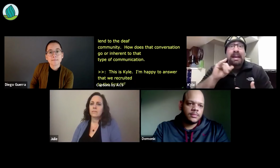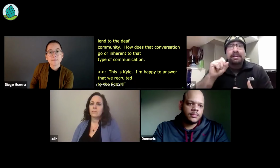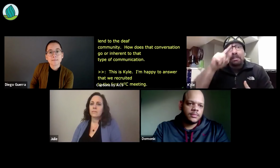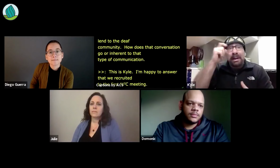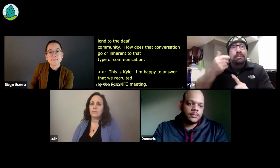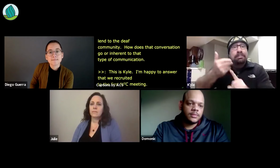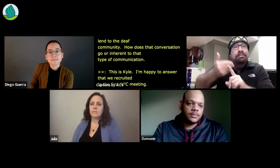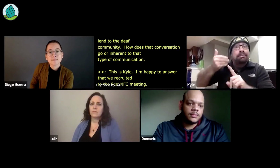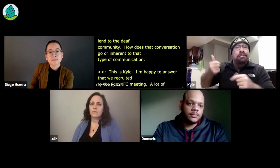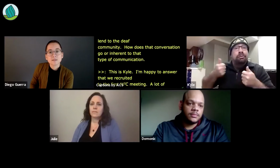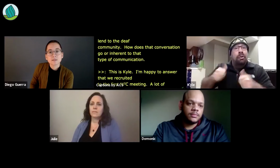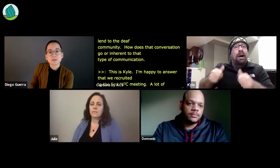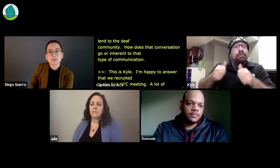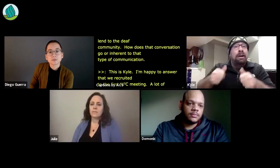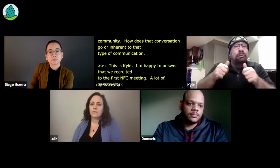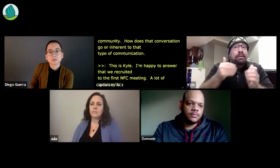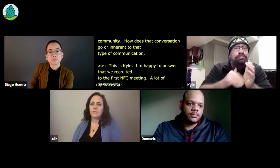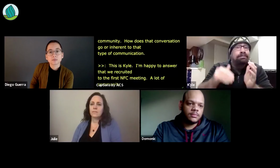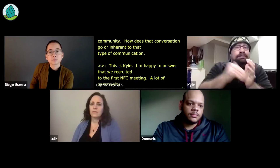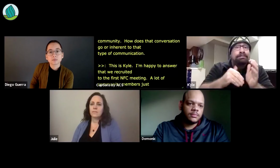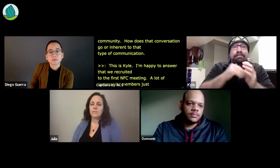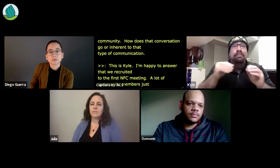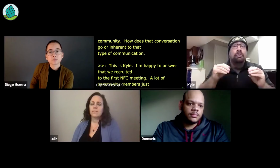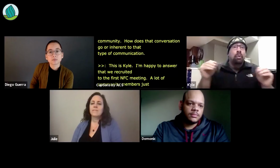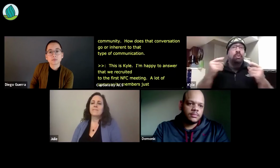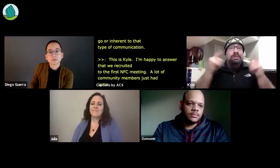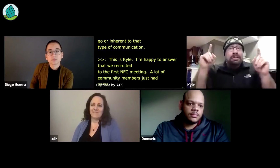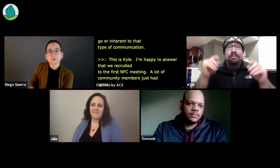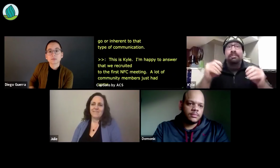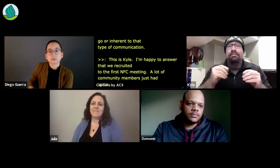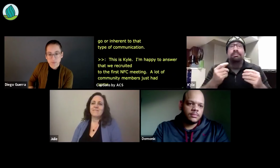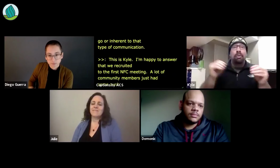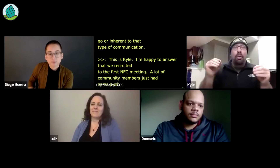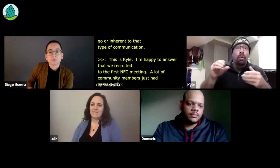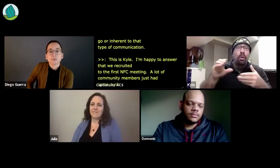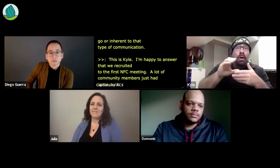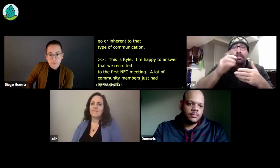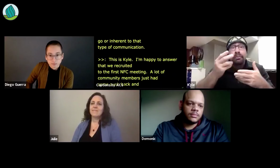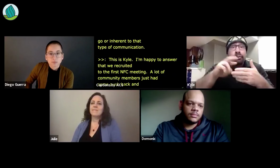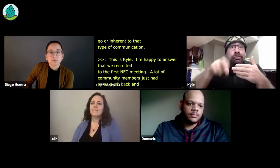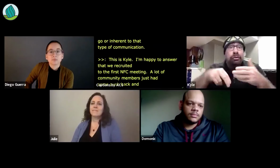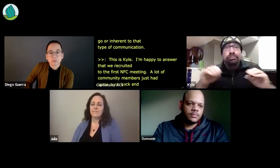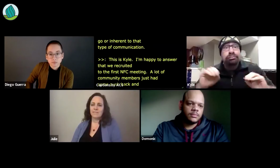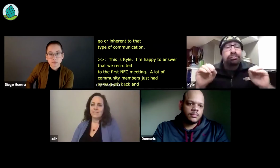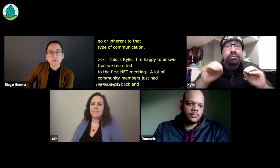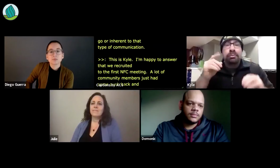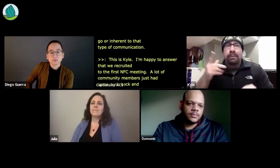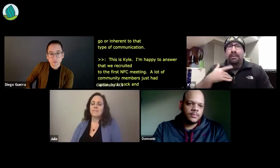And we didn't know if it was because people tried repeatedly in the past, and there was no results, very few successes.